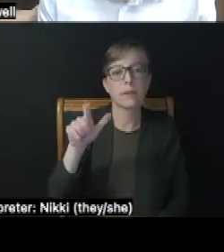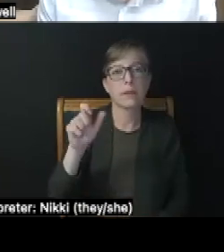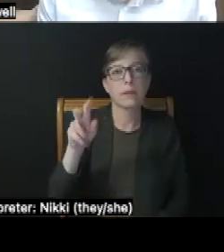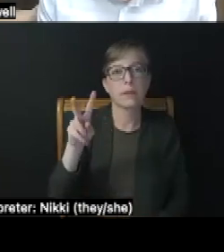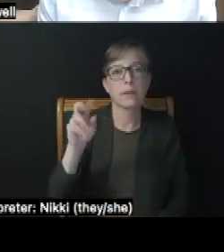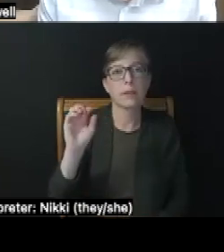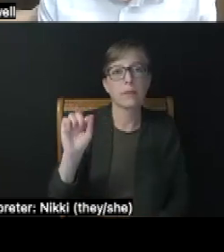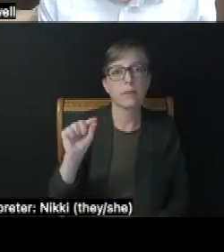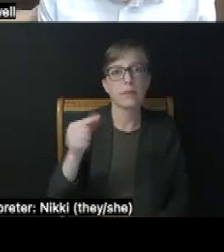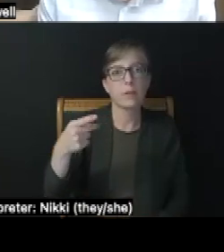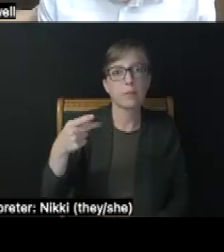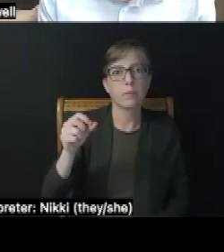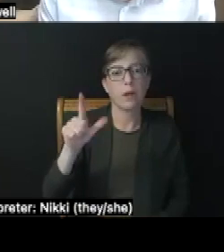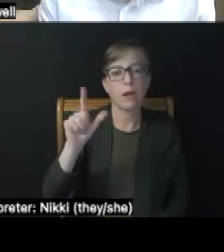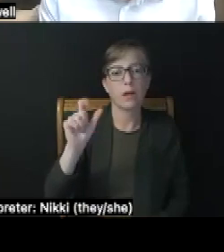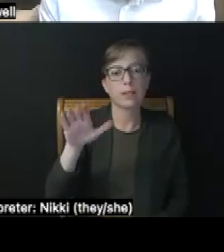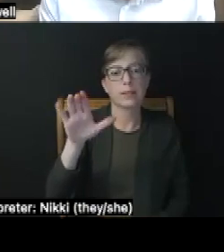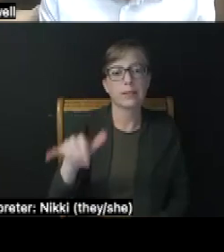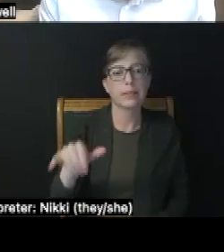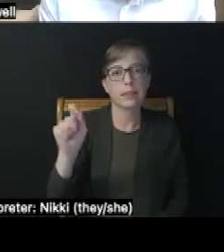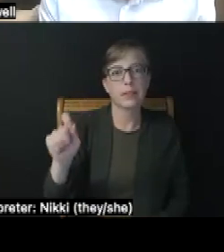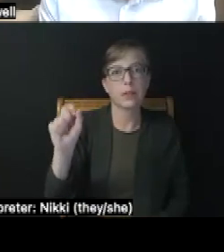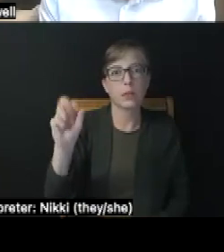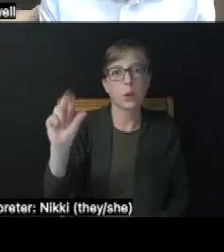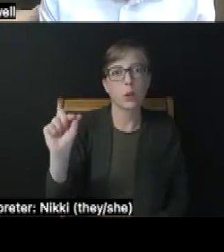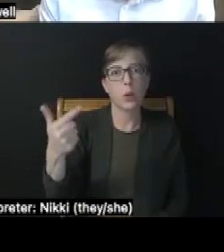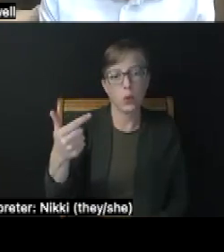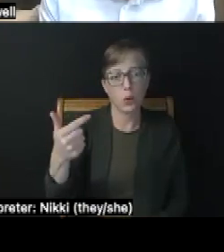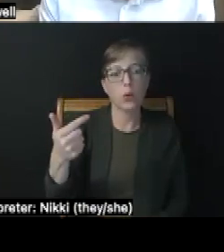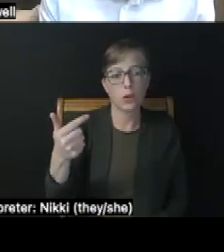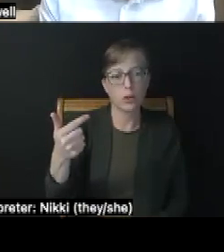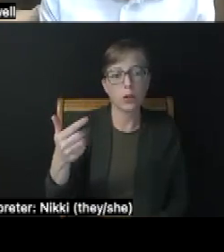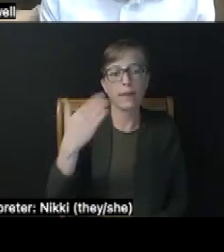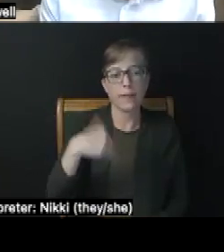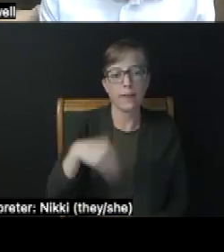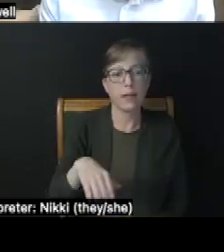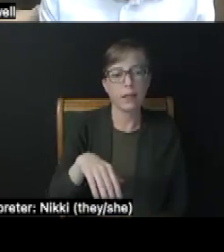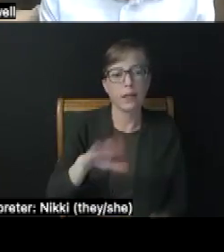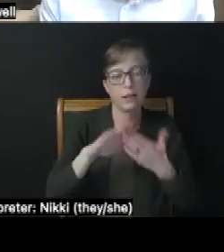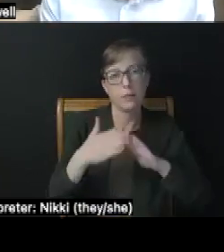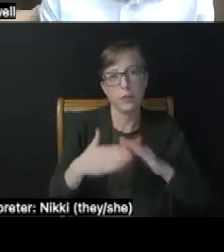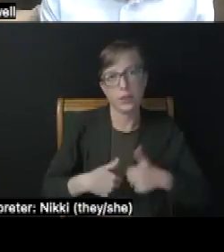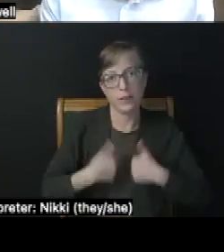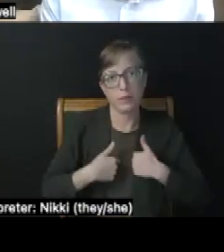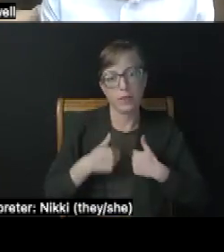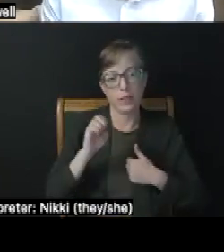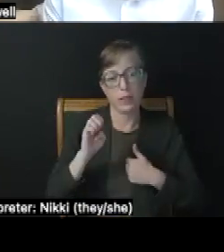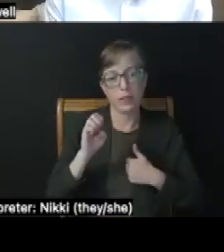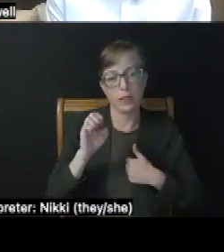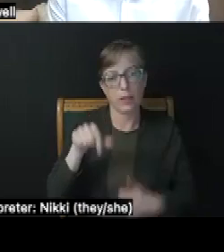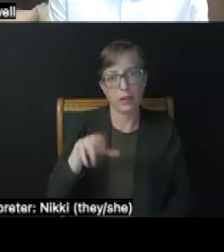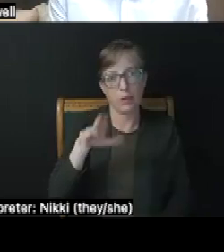can find more information about those projects. And that's Community Livingequity.org I think with